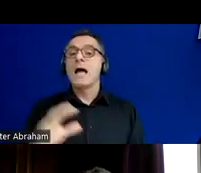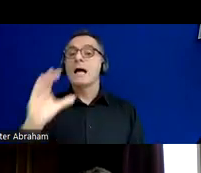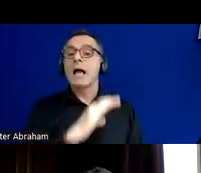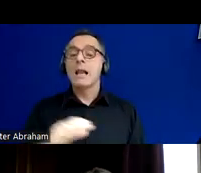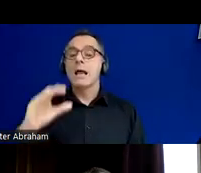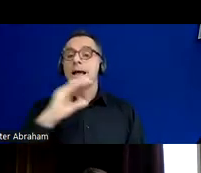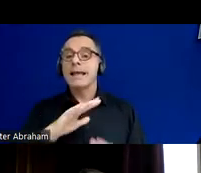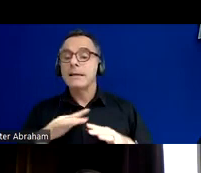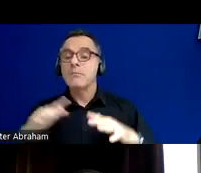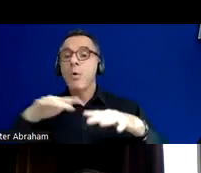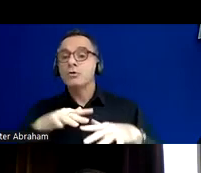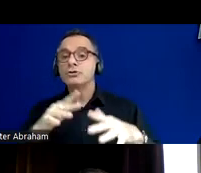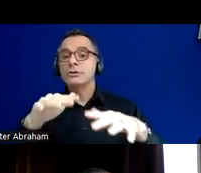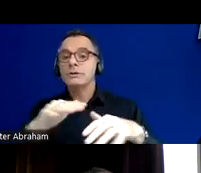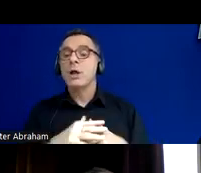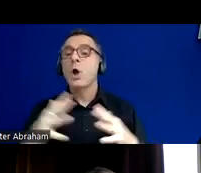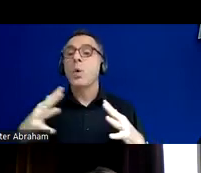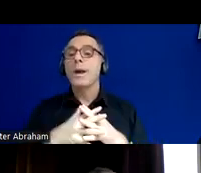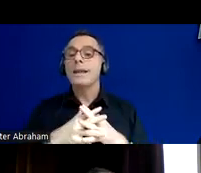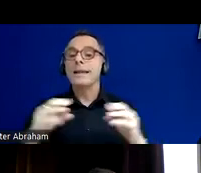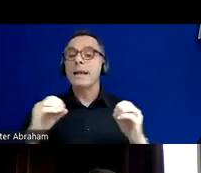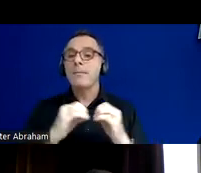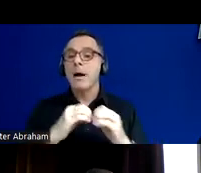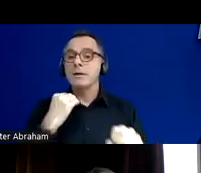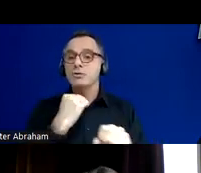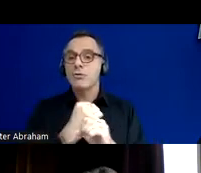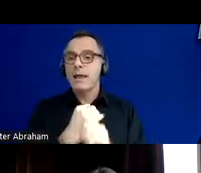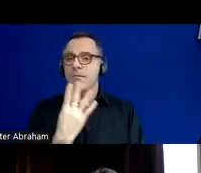explored Wilhelmina Barns Graham's work with four beautiful prints in the collection,